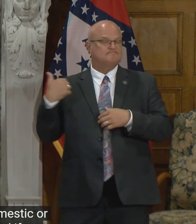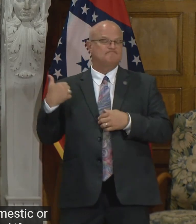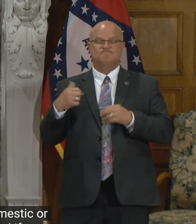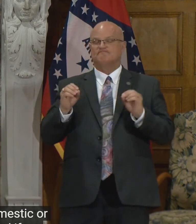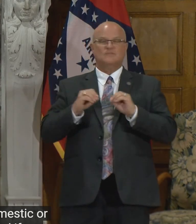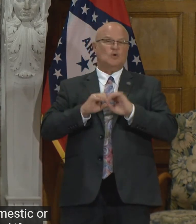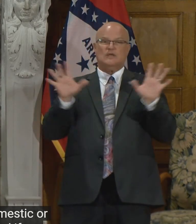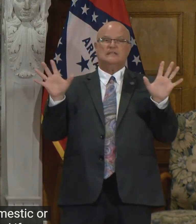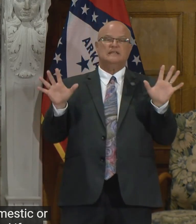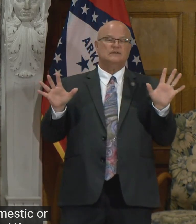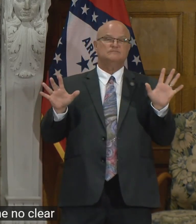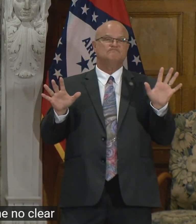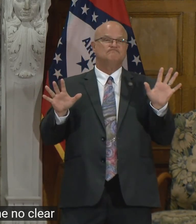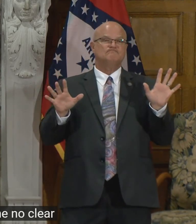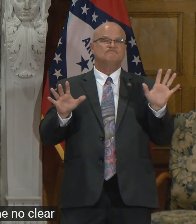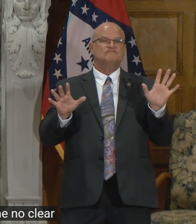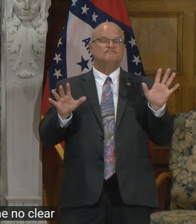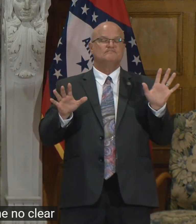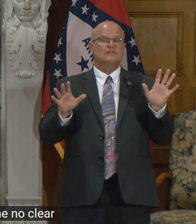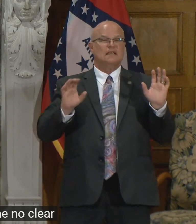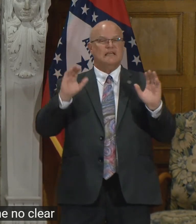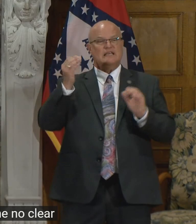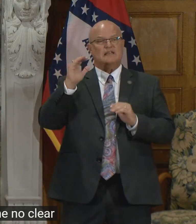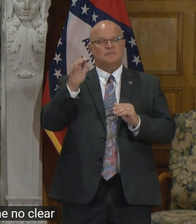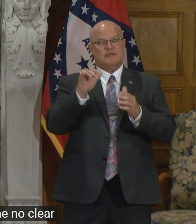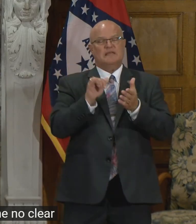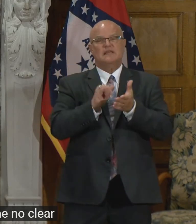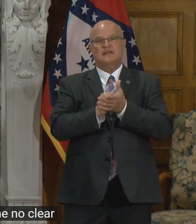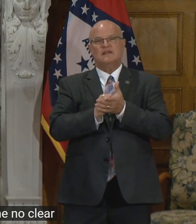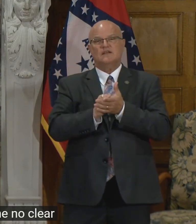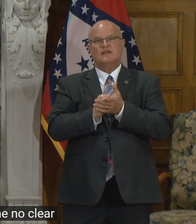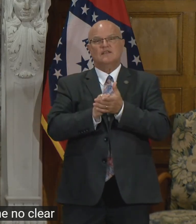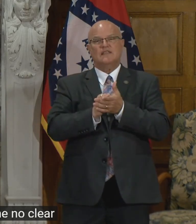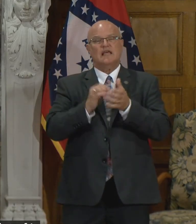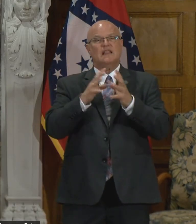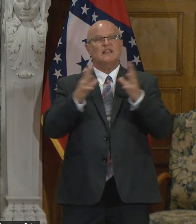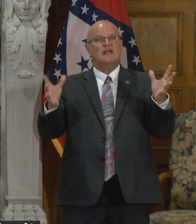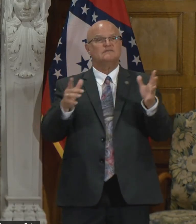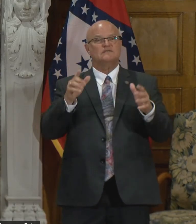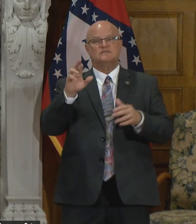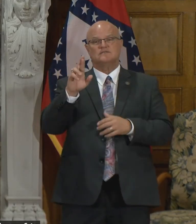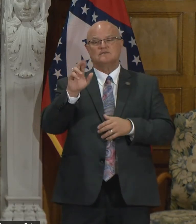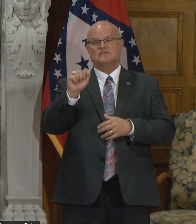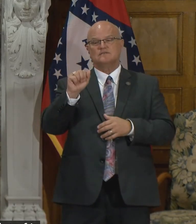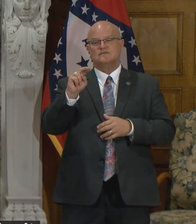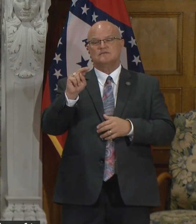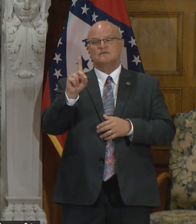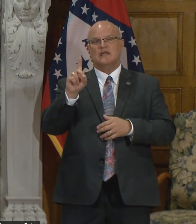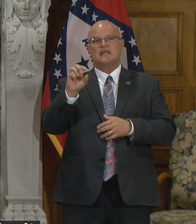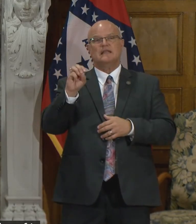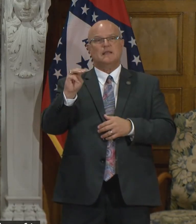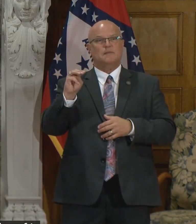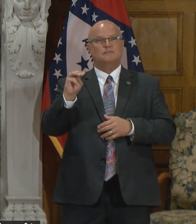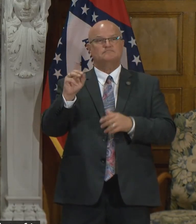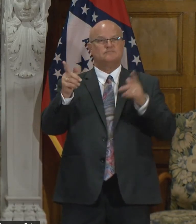clear motive. It it appears that a lot of it is random. Just random shooting.